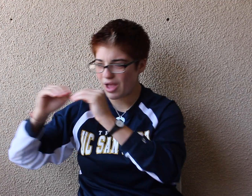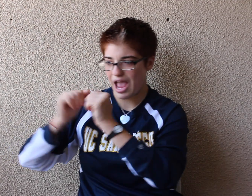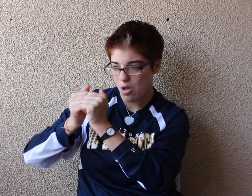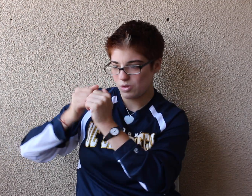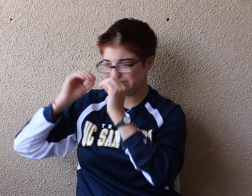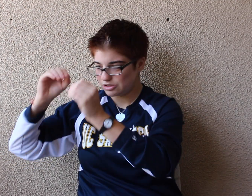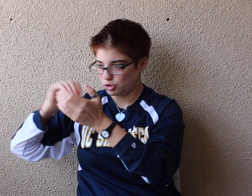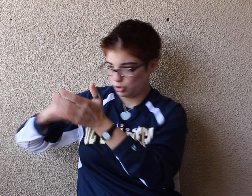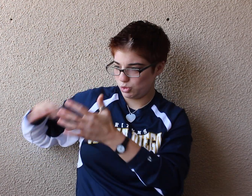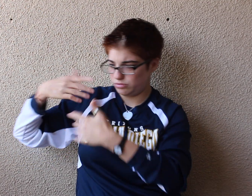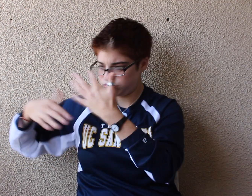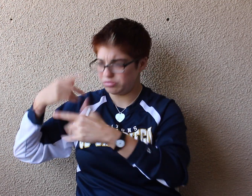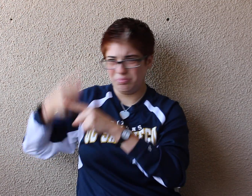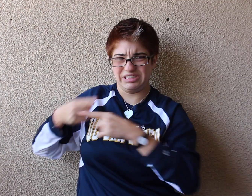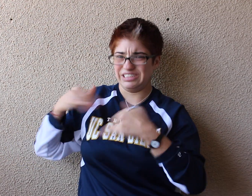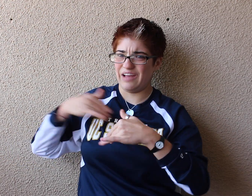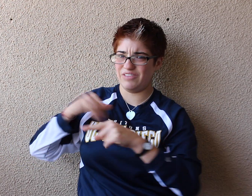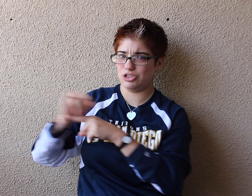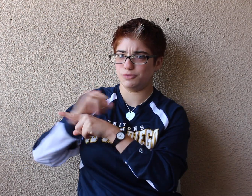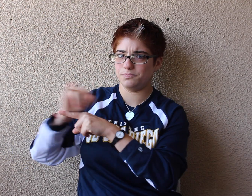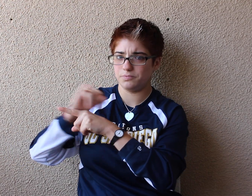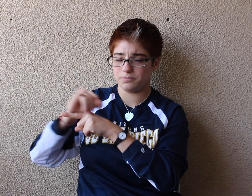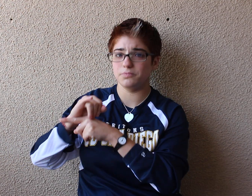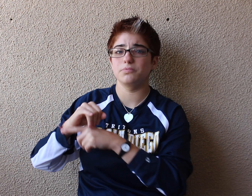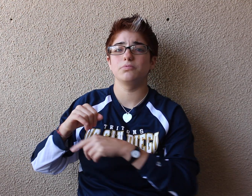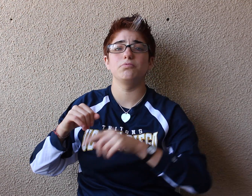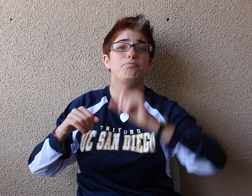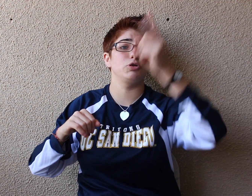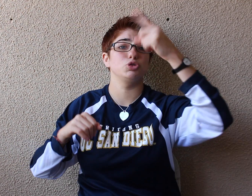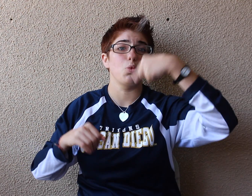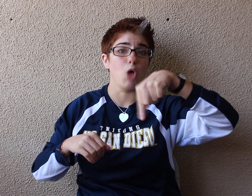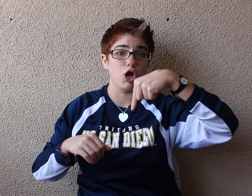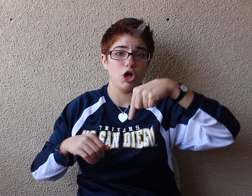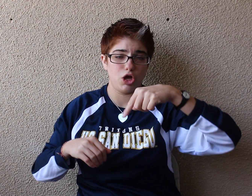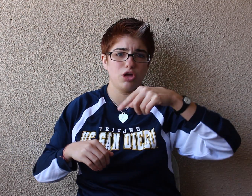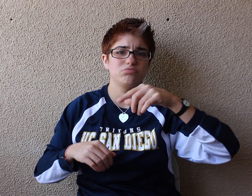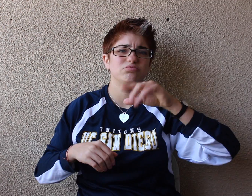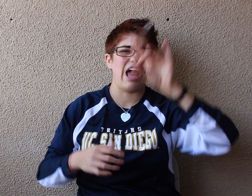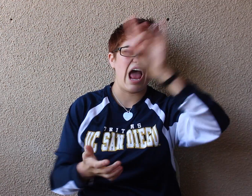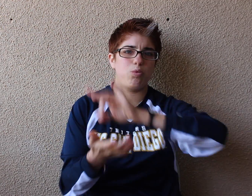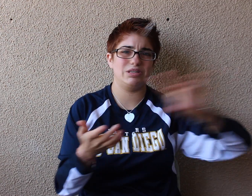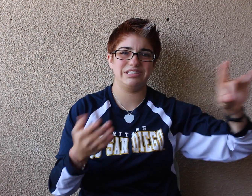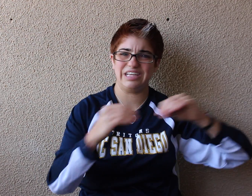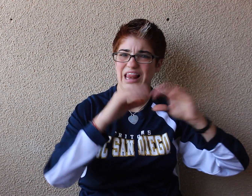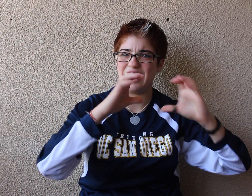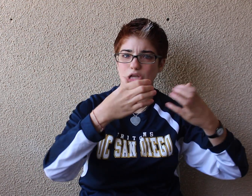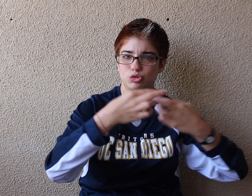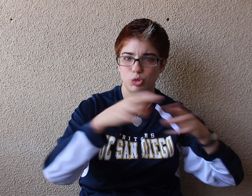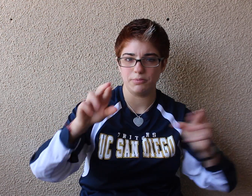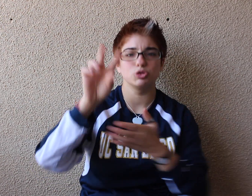We would learn how to do teaching methods in class and attend to our internships at the same time After the summer quarter, the first quarter would have us to be in methods class for 8 weeks